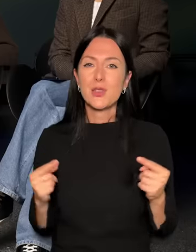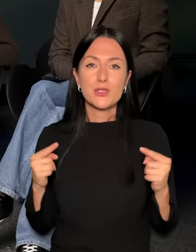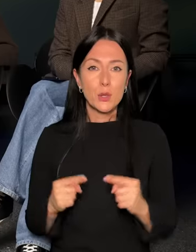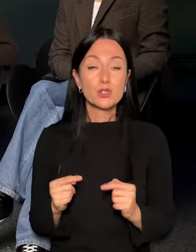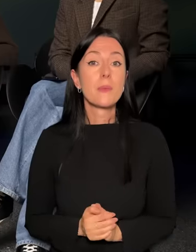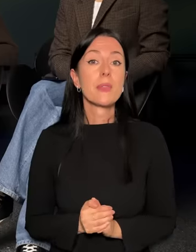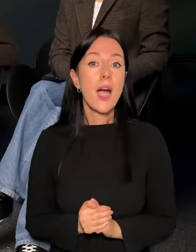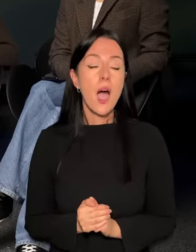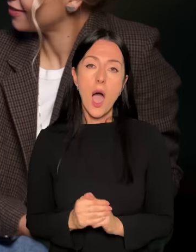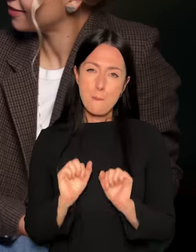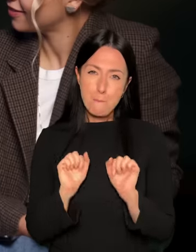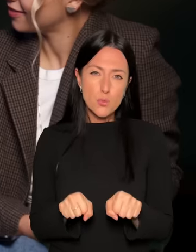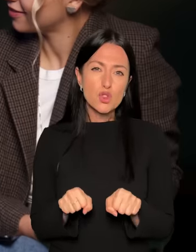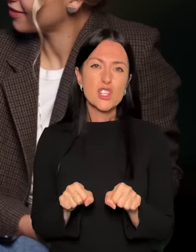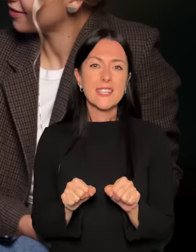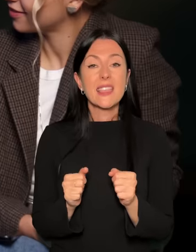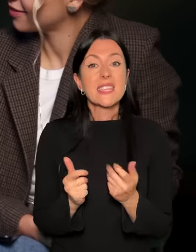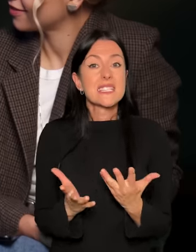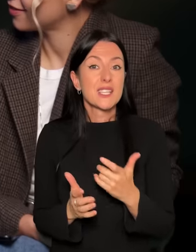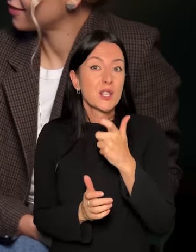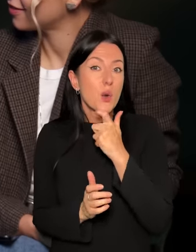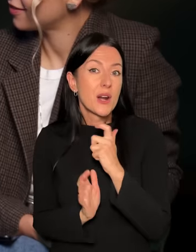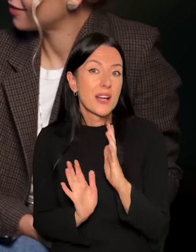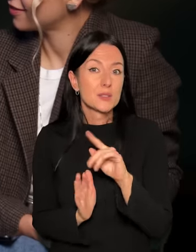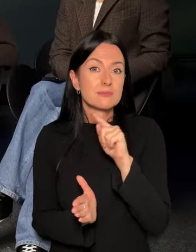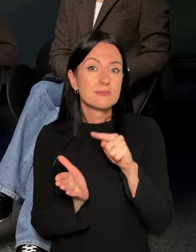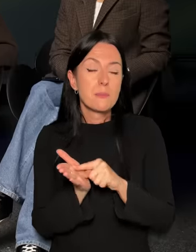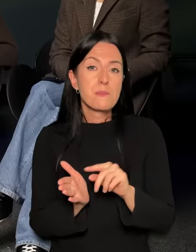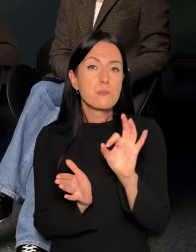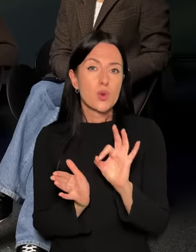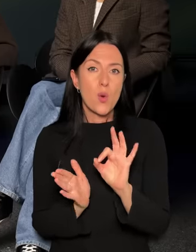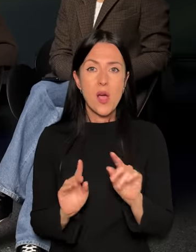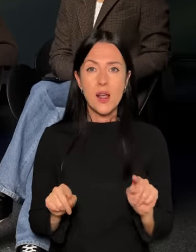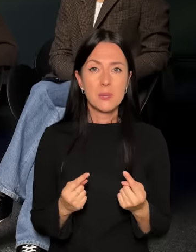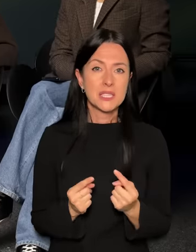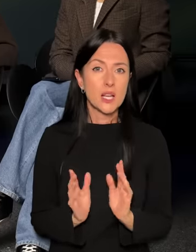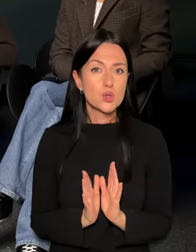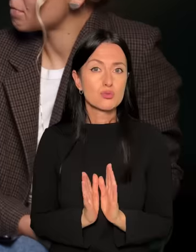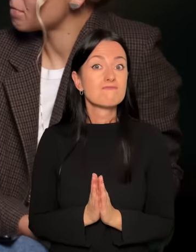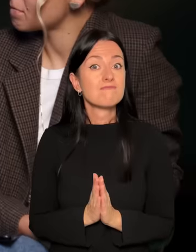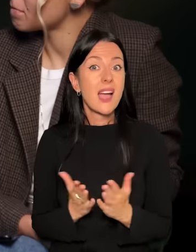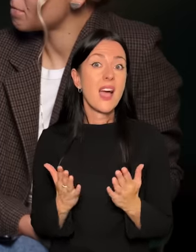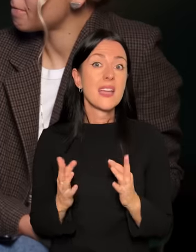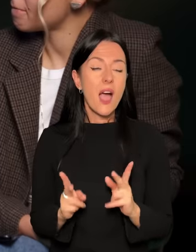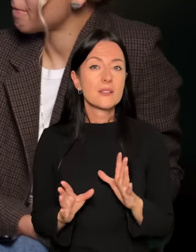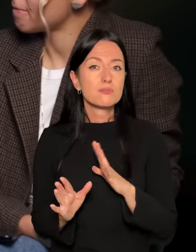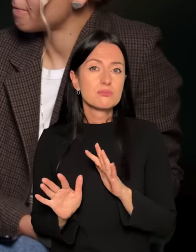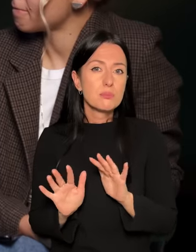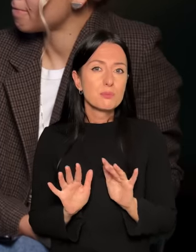May I , I'm not sure how appropriate it is to ask, but I wanted to ask specifically about your rehabilitation. How did the process go?